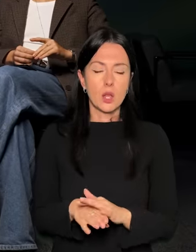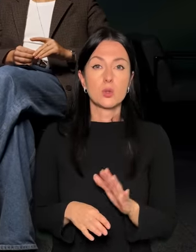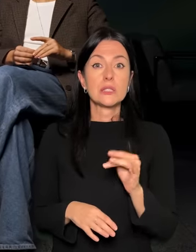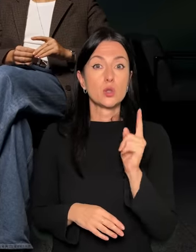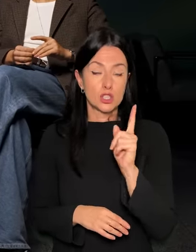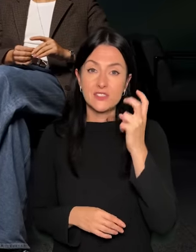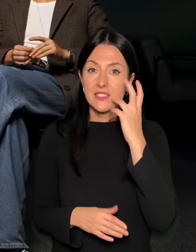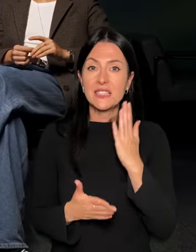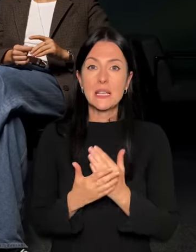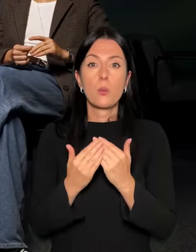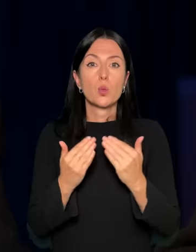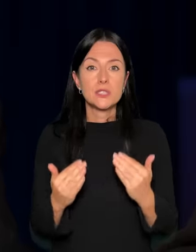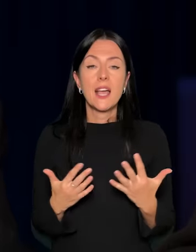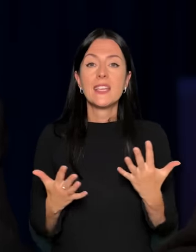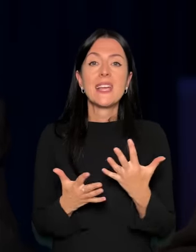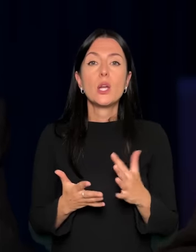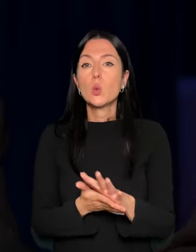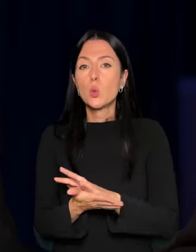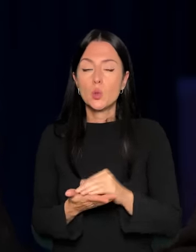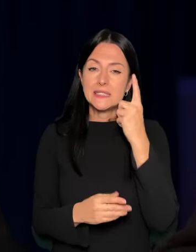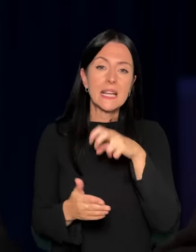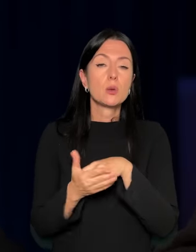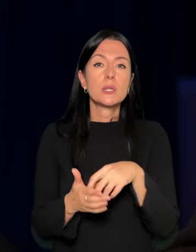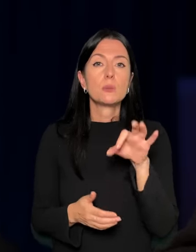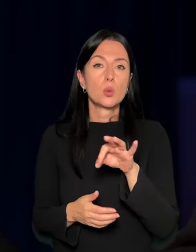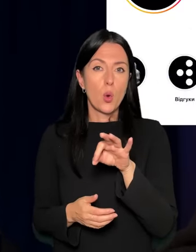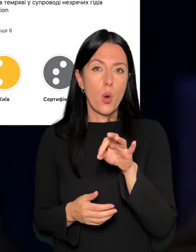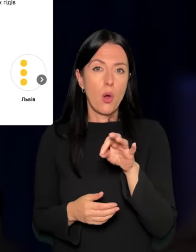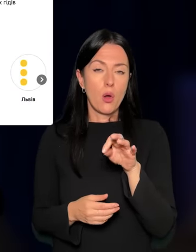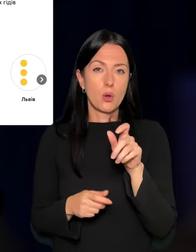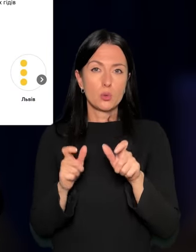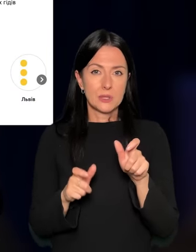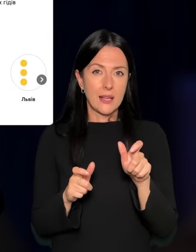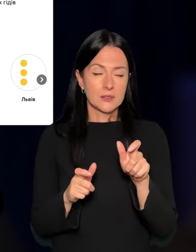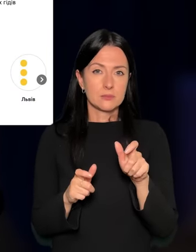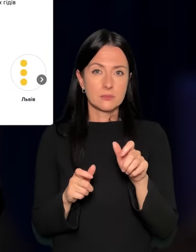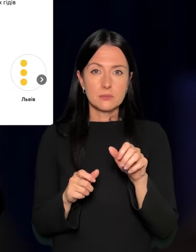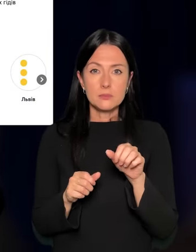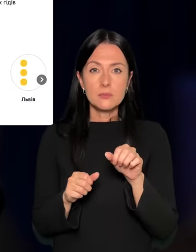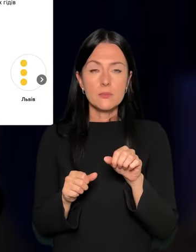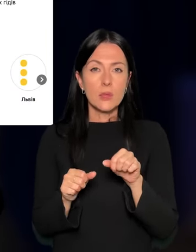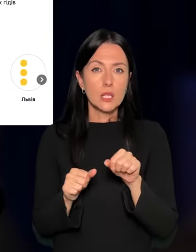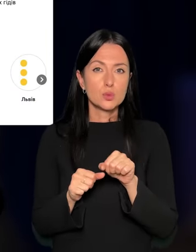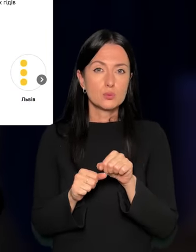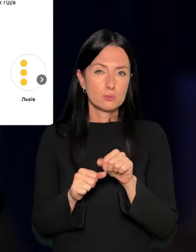And, by the way, there's a museum in Kyiv that breaks stereotypes about people with visual impairments. I recommend going.